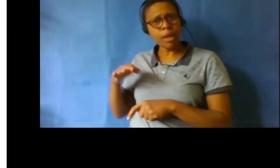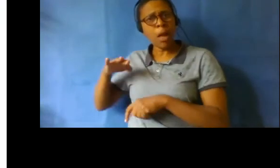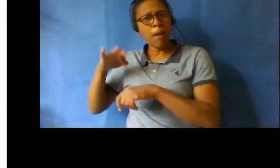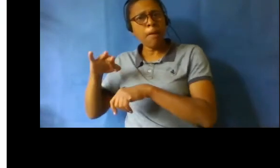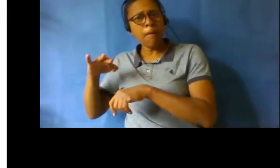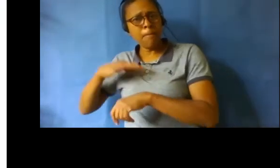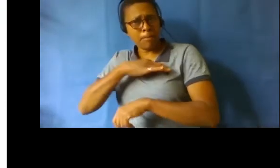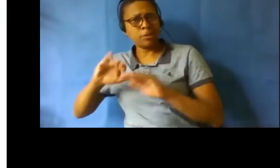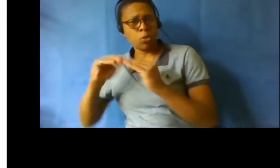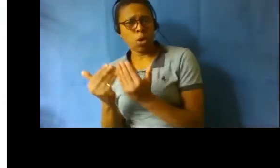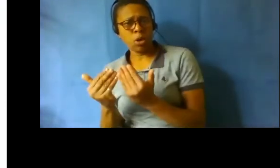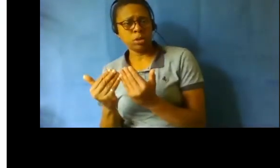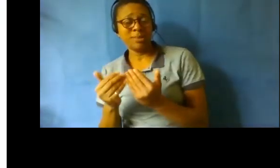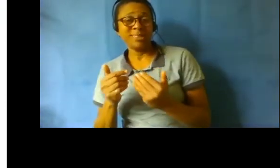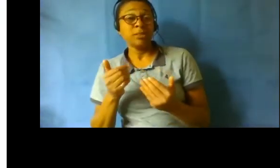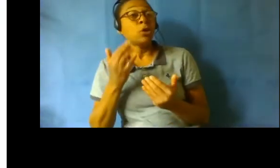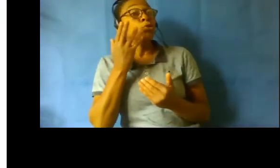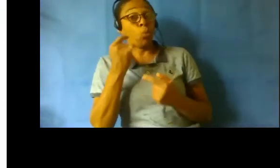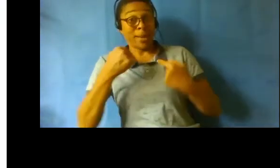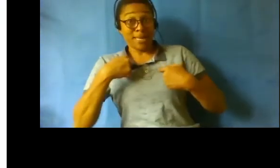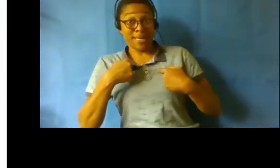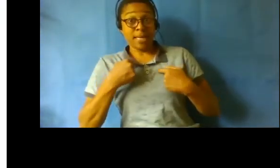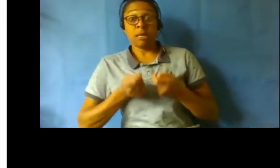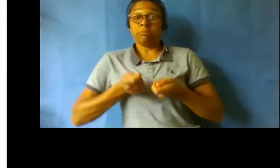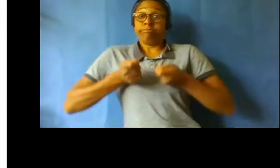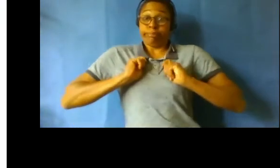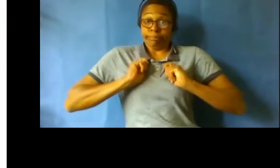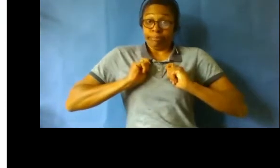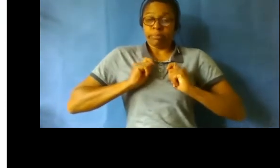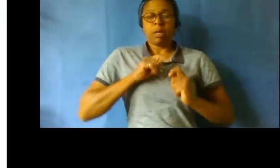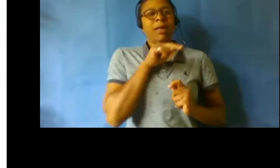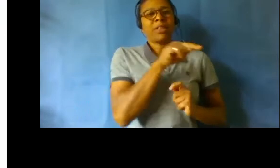got diagnosed that prayer is great I was also going to need more action than that